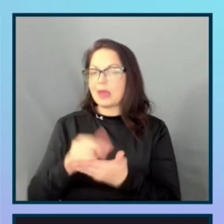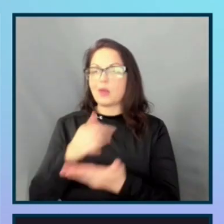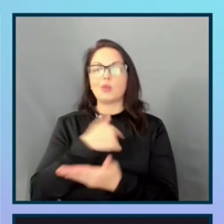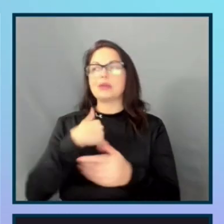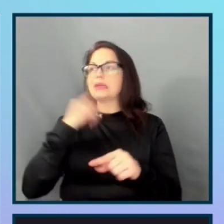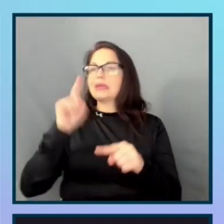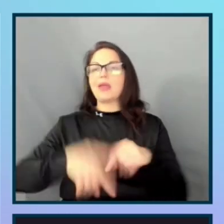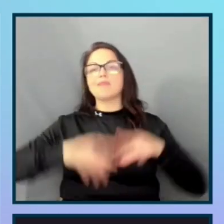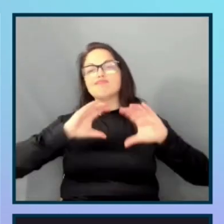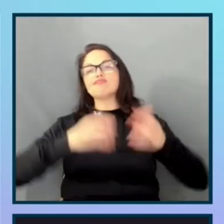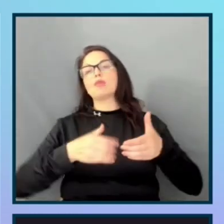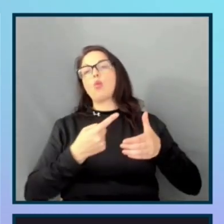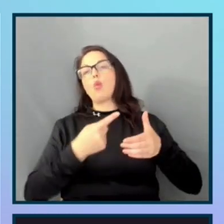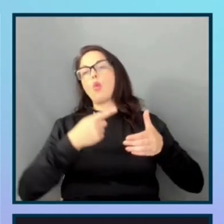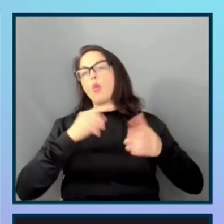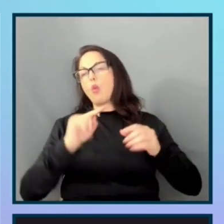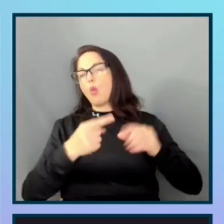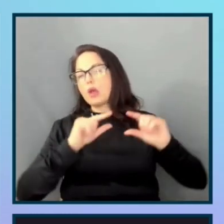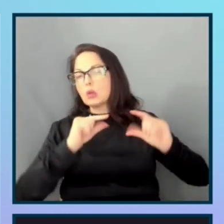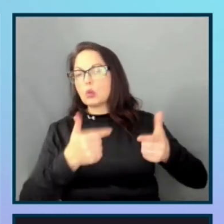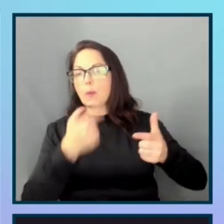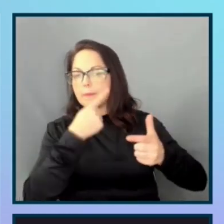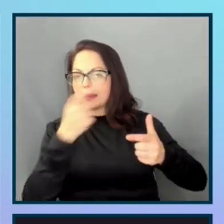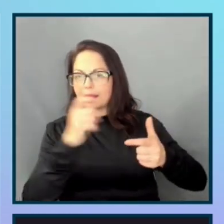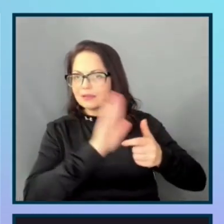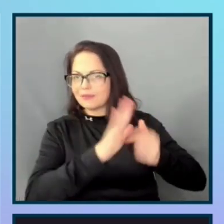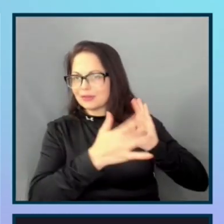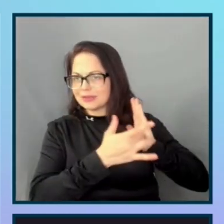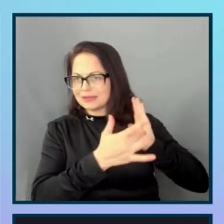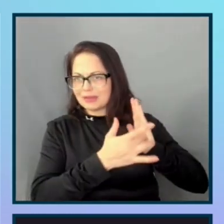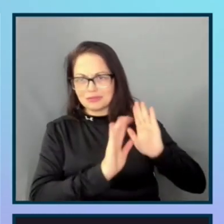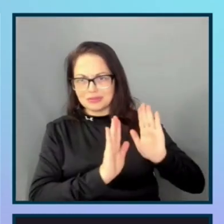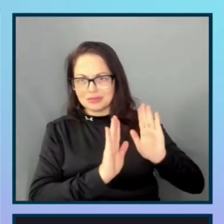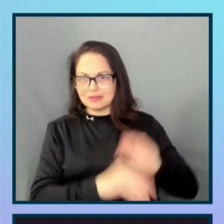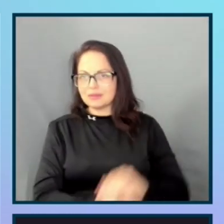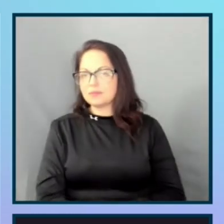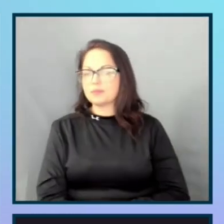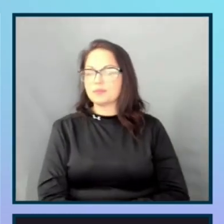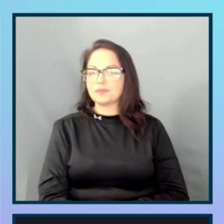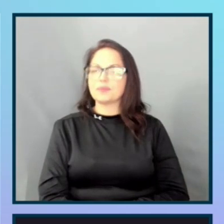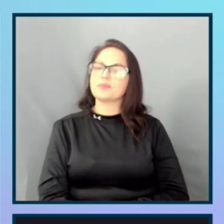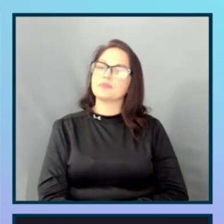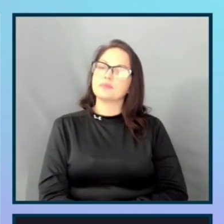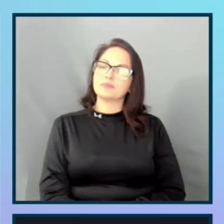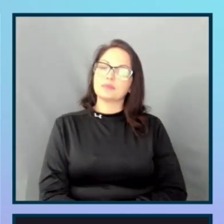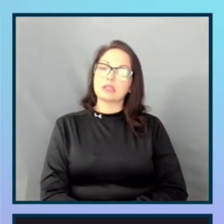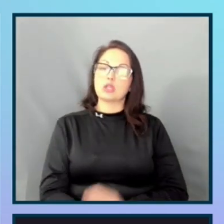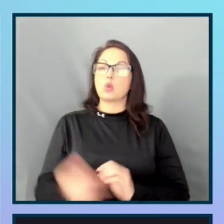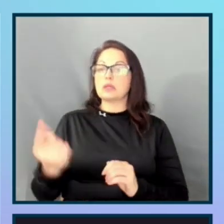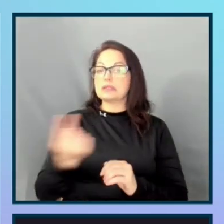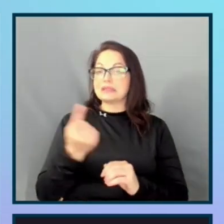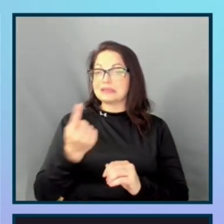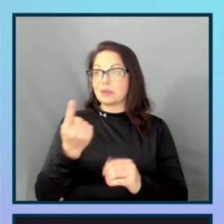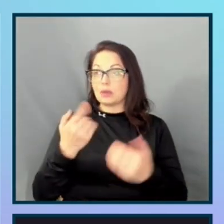because of a technology they use. Somebody for example who has dyslexia, may be using a screen reader